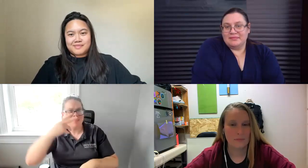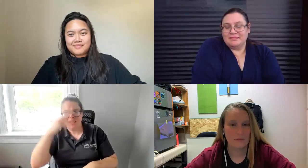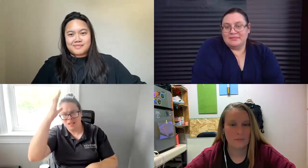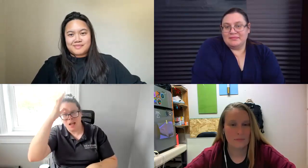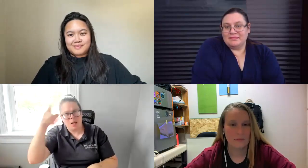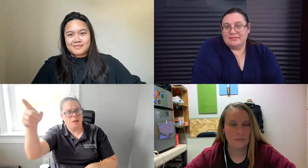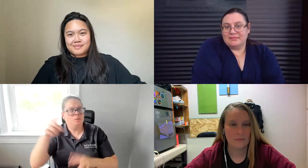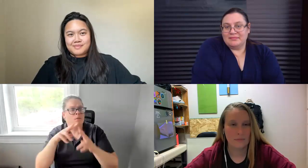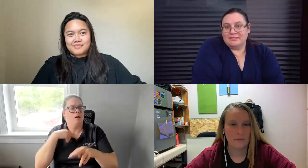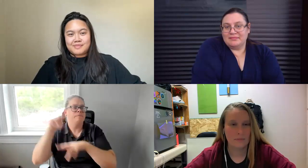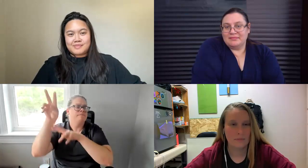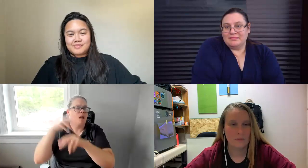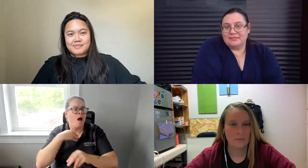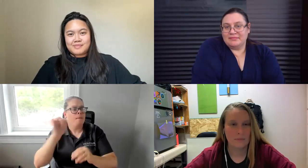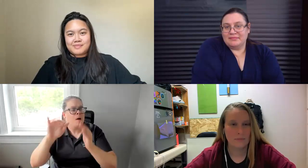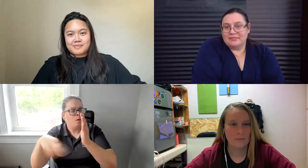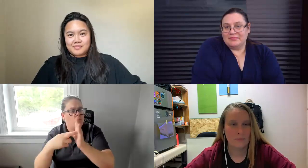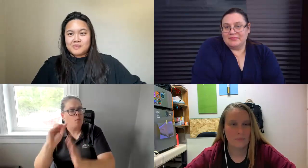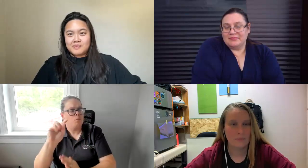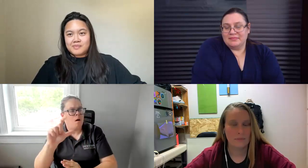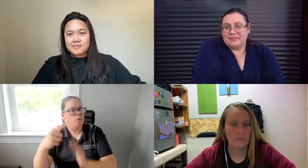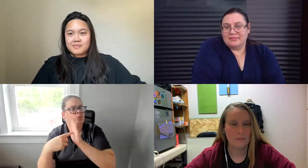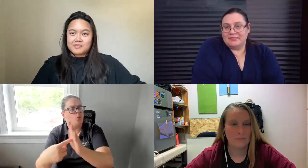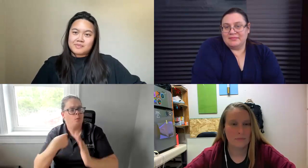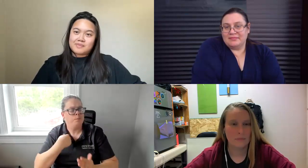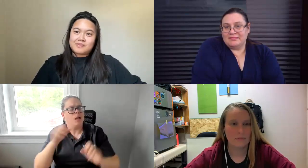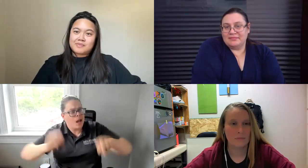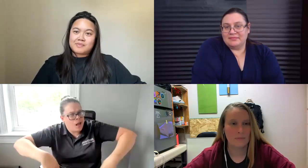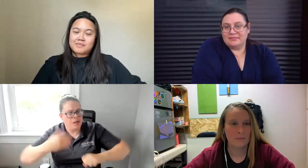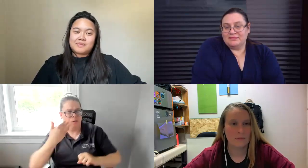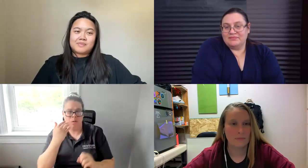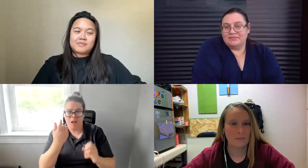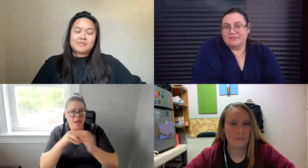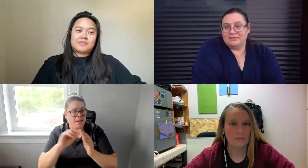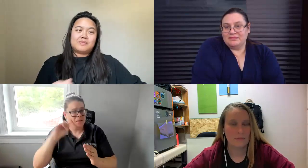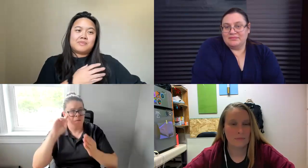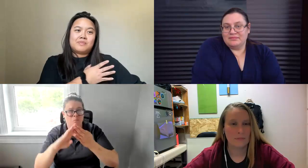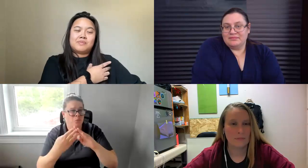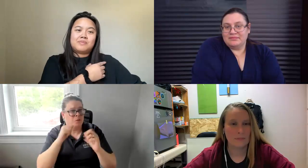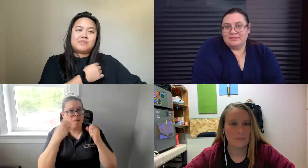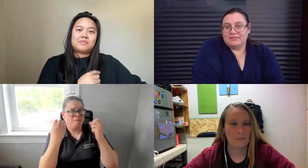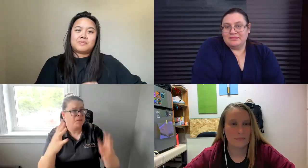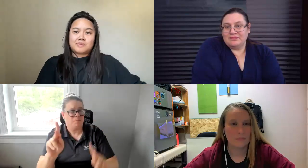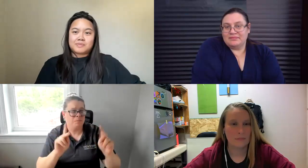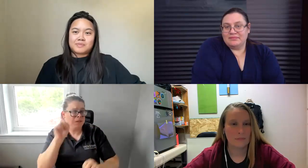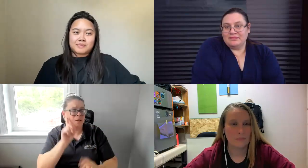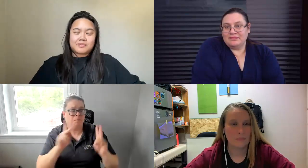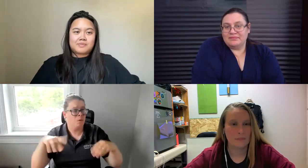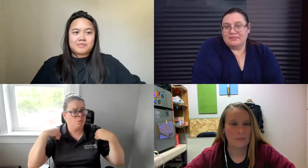And my father is also a business owner, as well. And he was a great role model to me throughout my childhood.